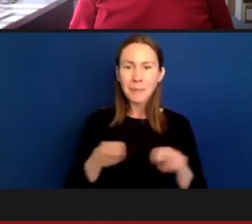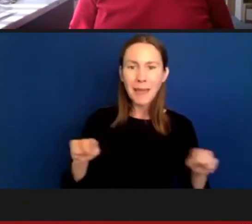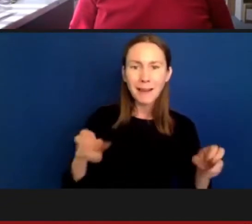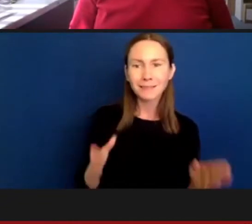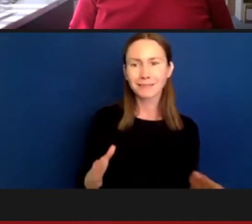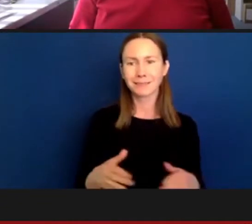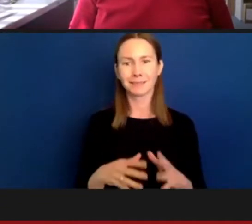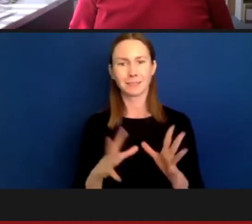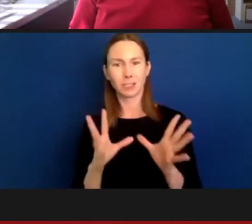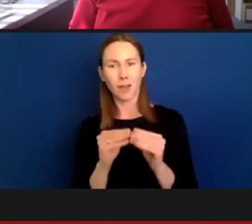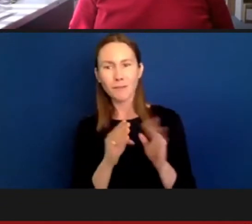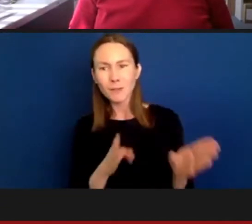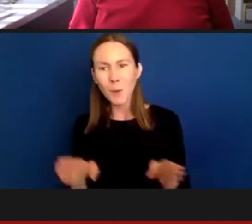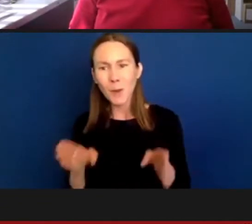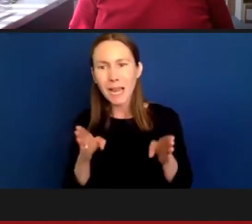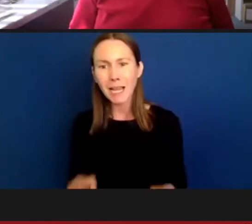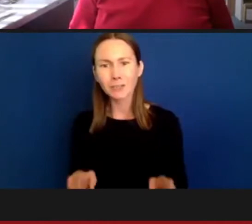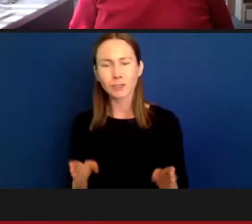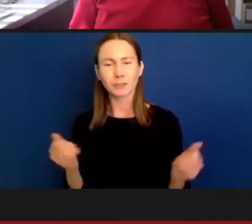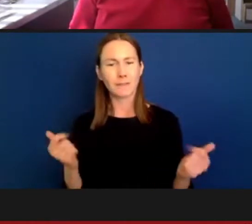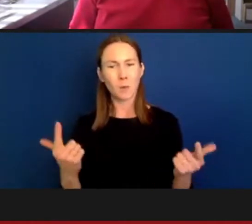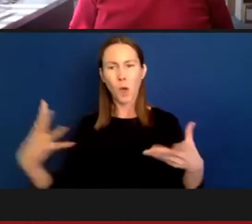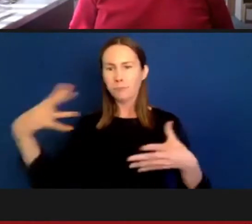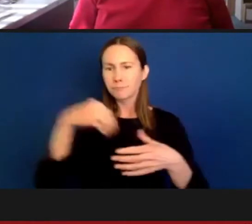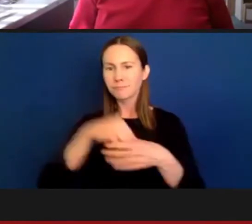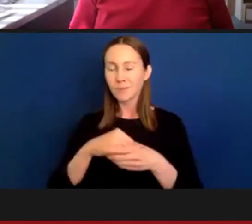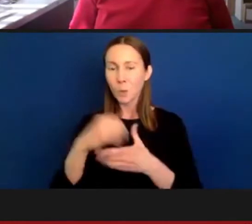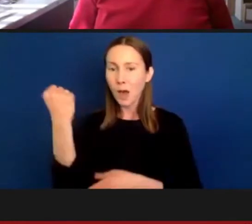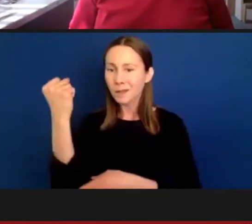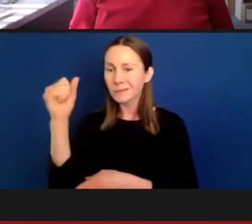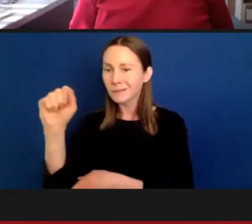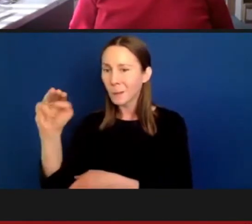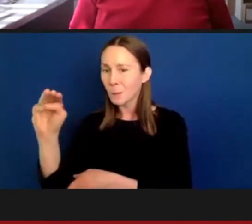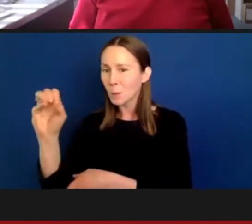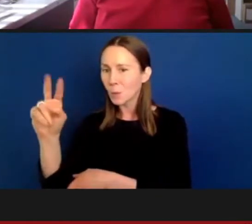organizers. We're all part of a movement. Yes, we’ve accomplished that.